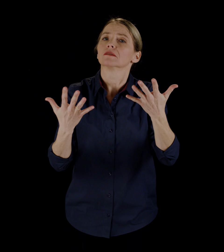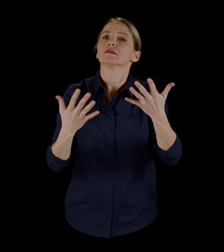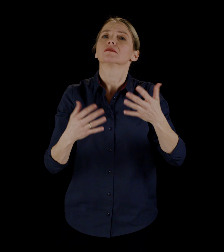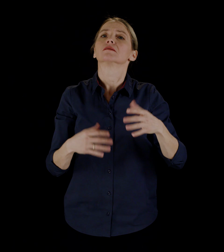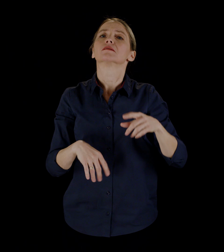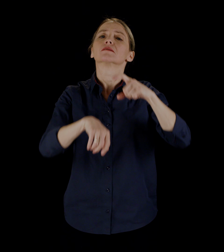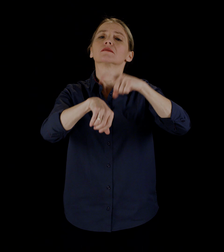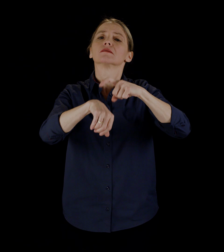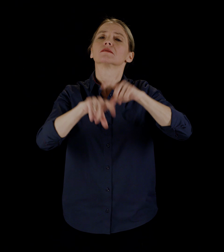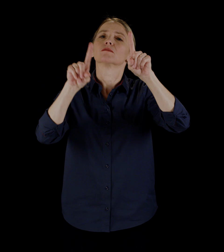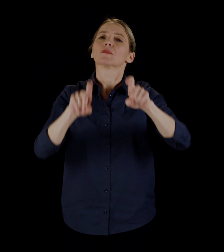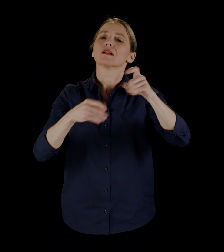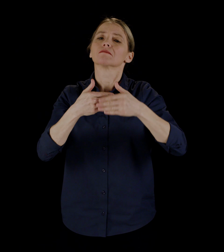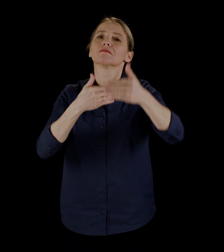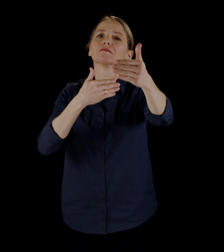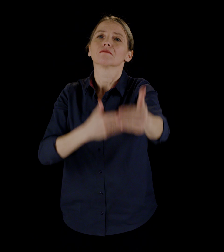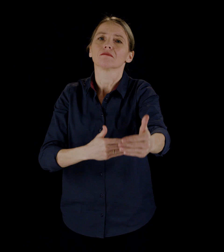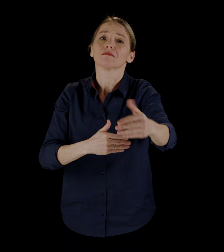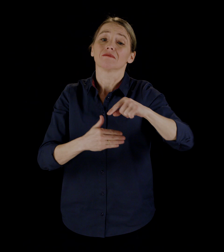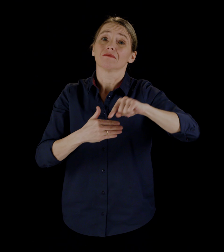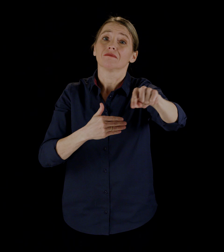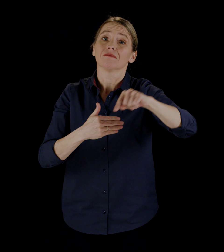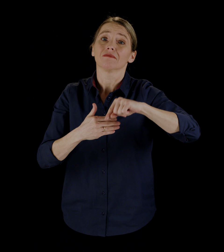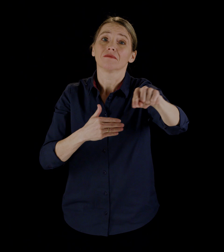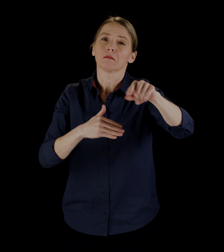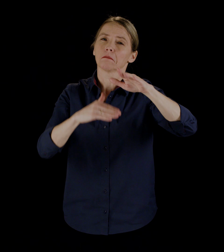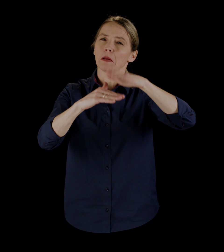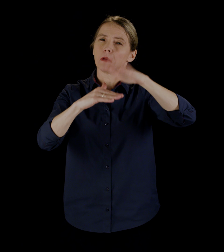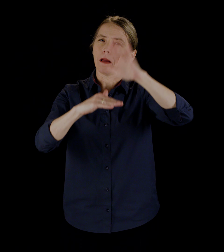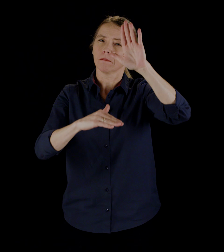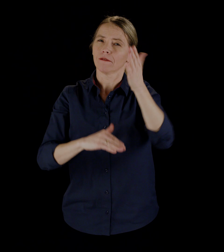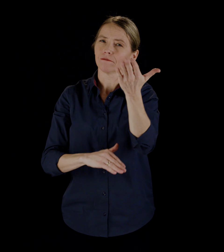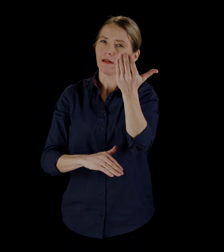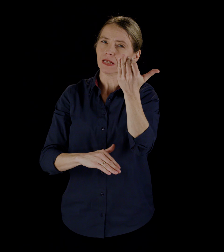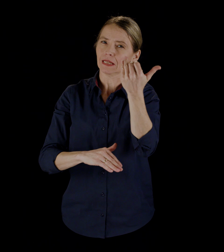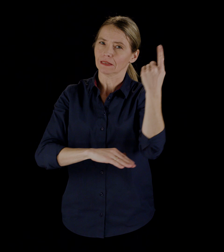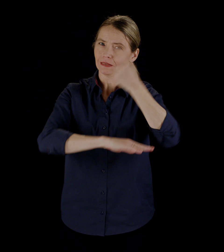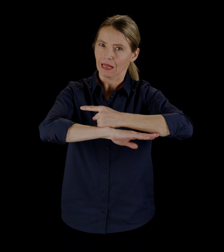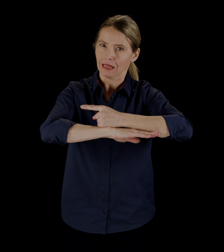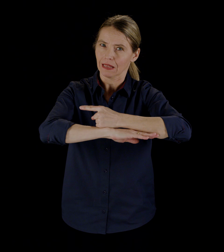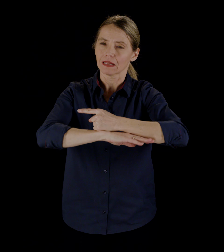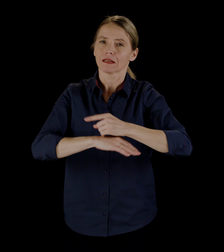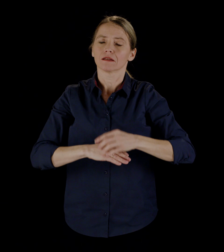The trial period is extended to a minimum of 30 calendar days for Deaf, Deaf-Blind,